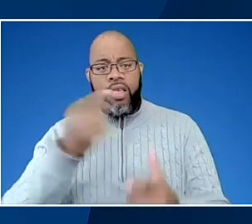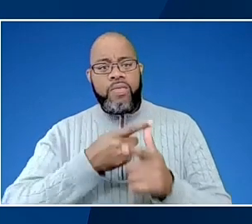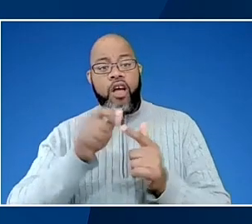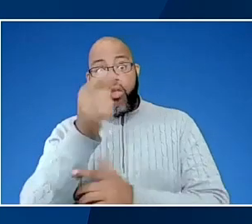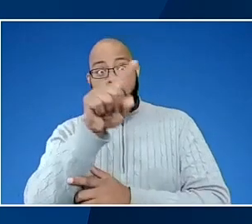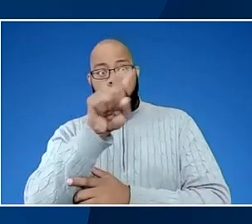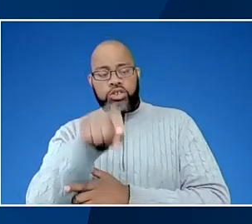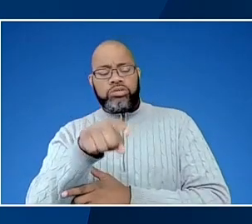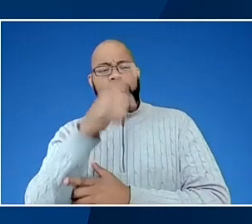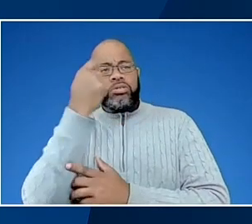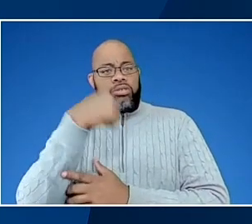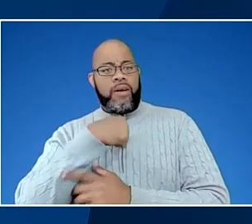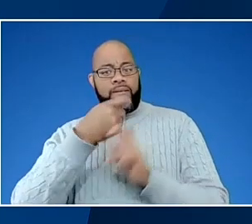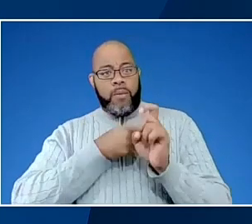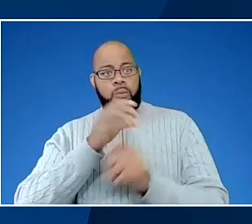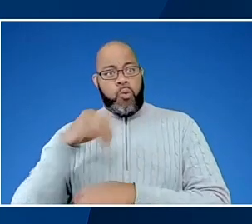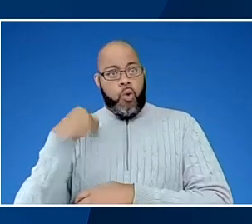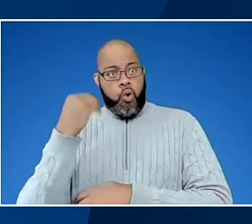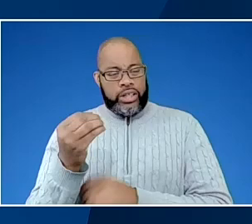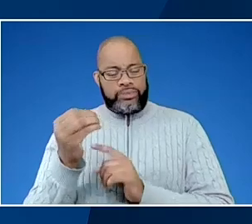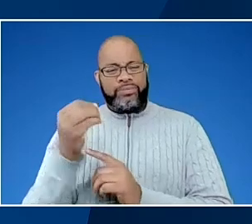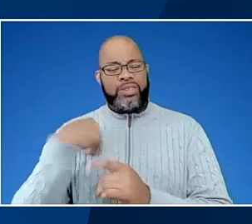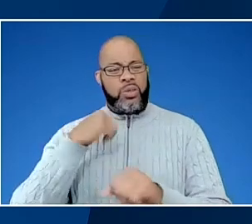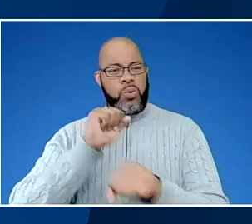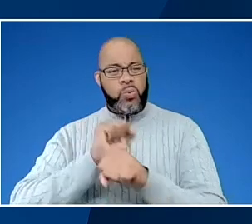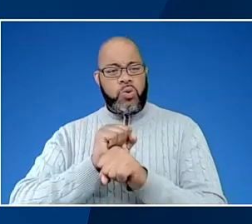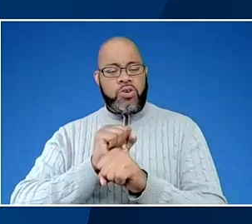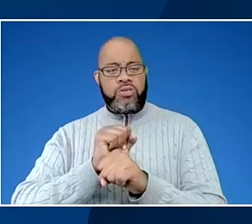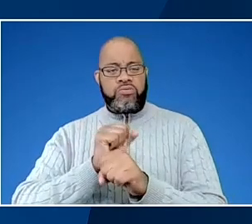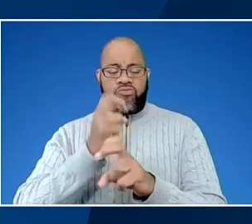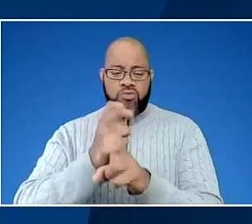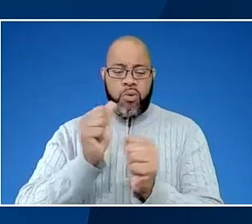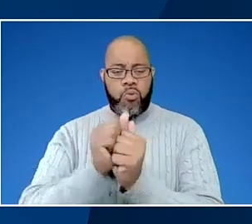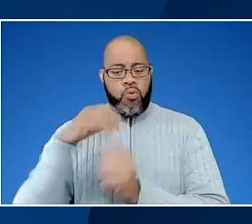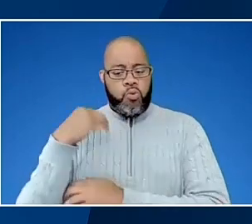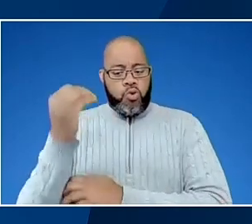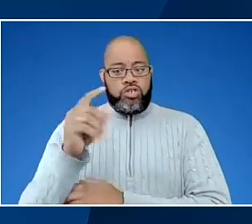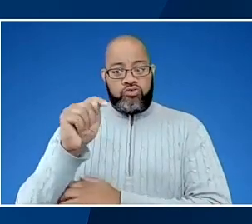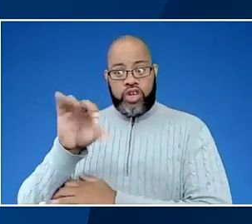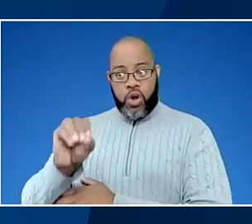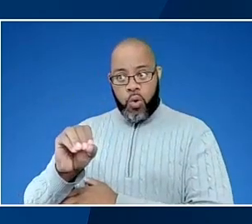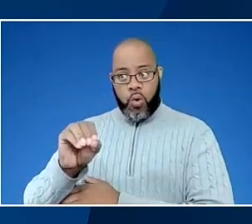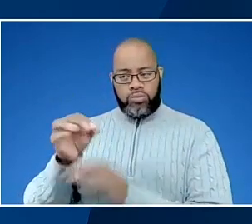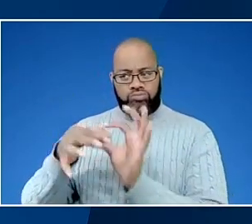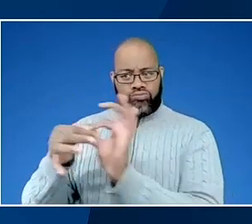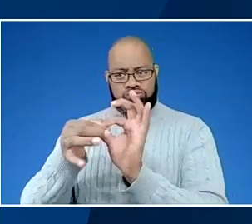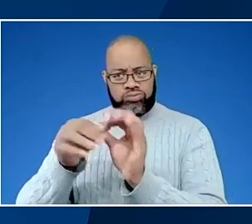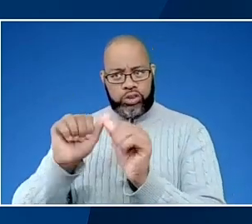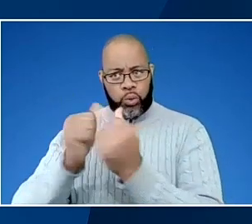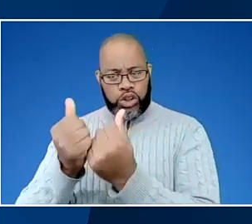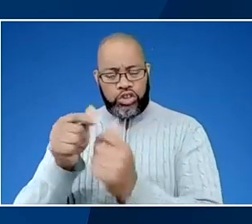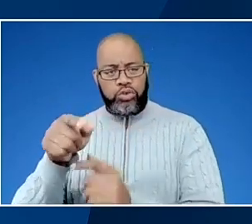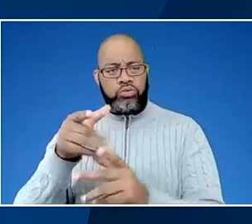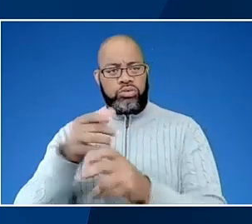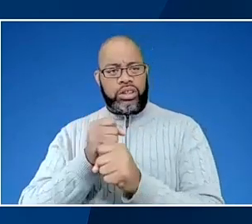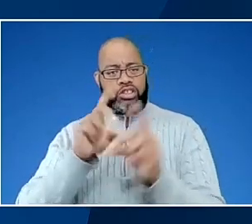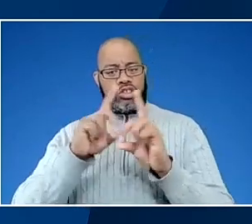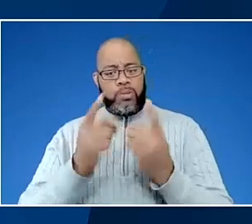I'm from Oregon and I worked really hard with our Oregon TRIO association to get the Department's waiver to serve